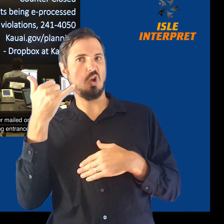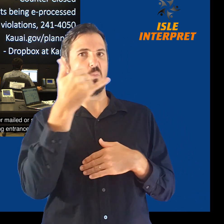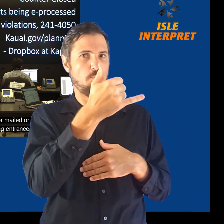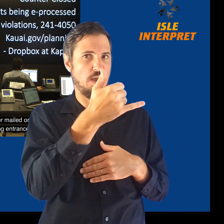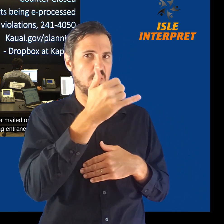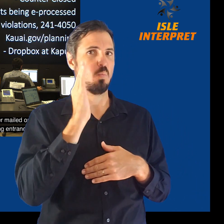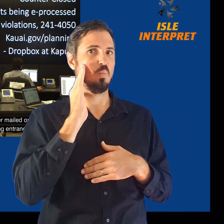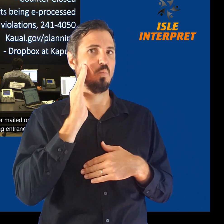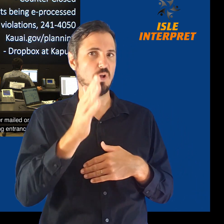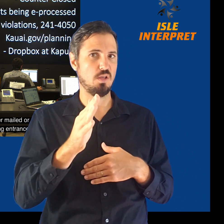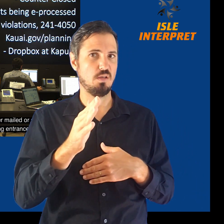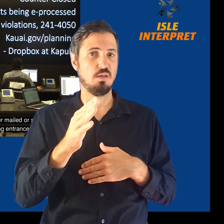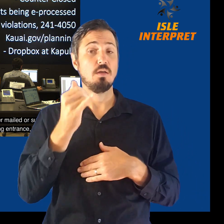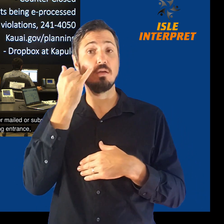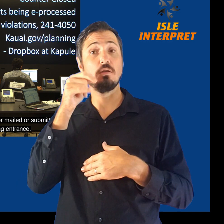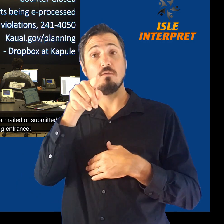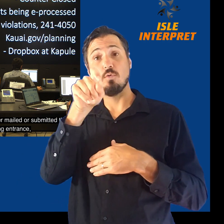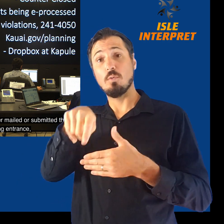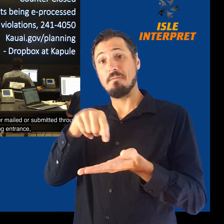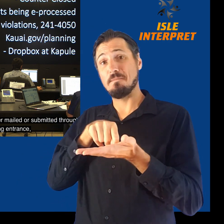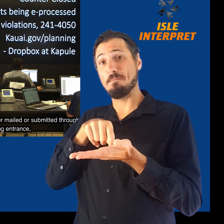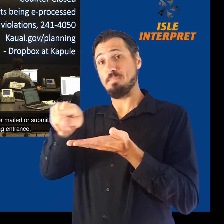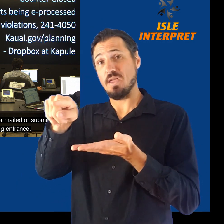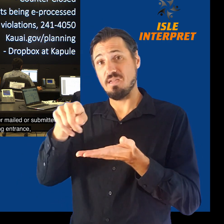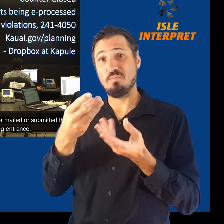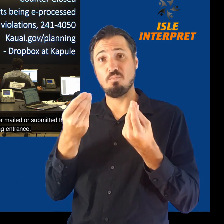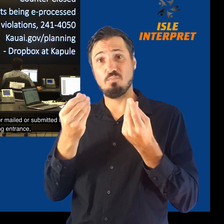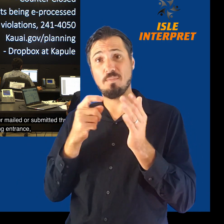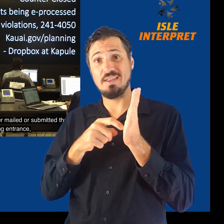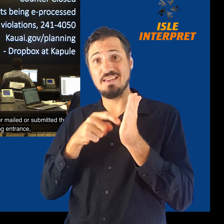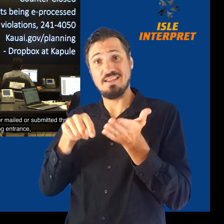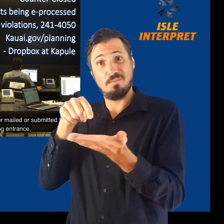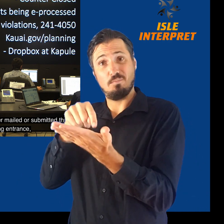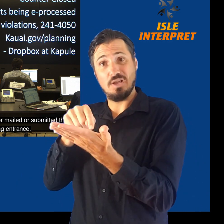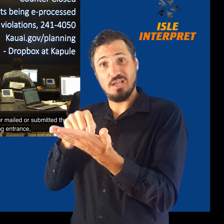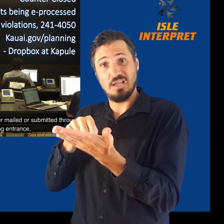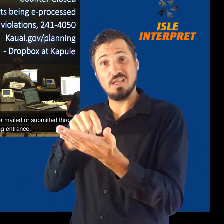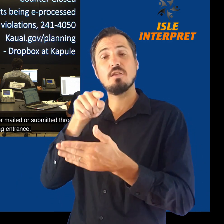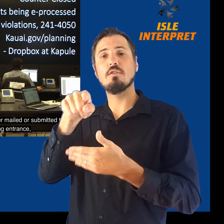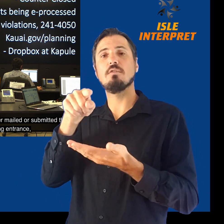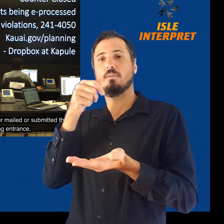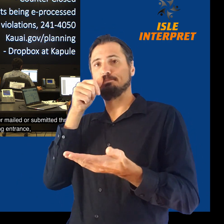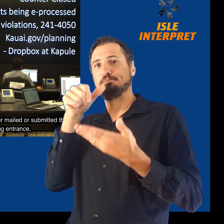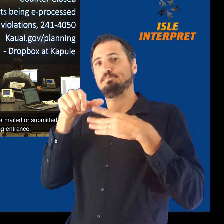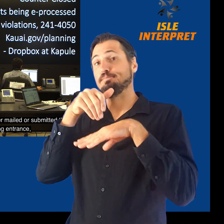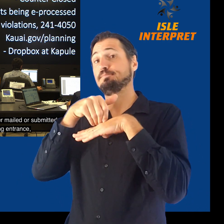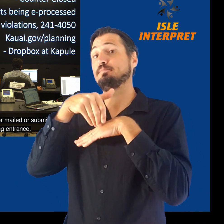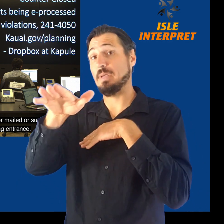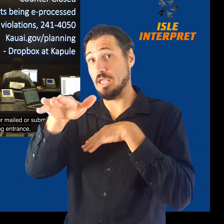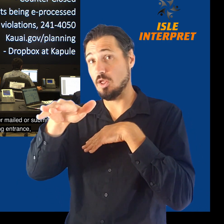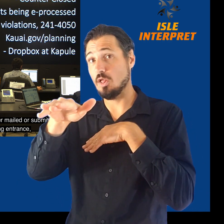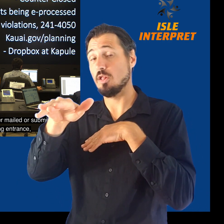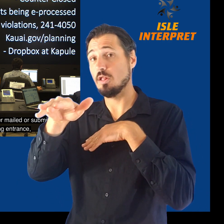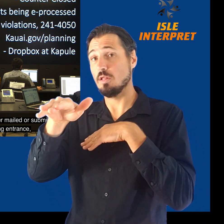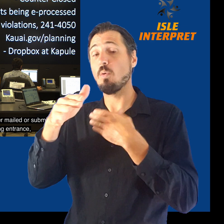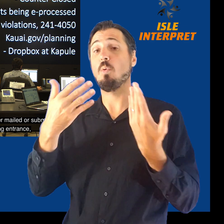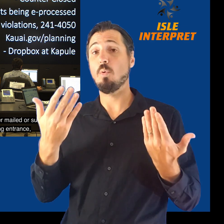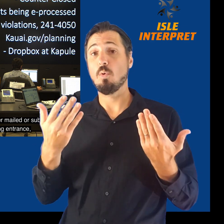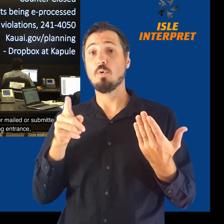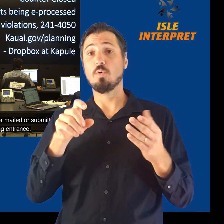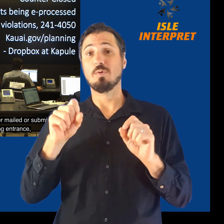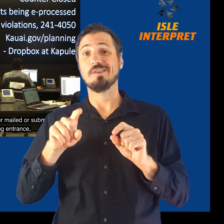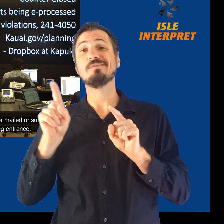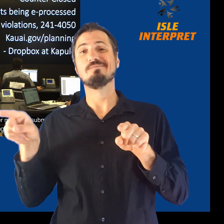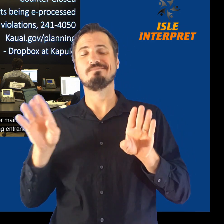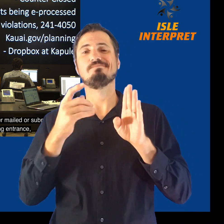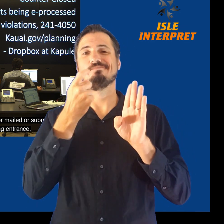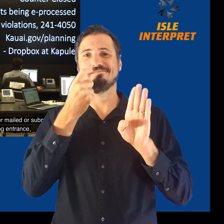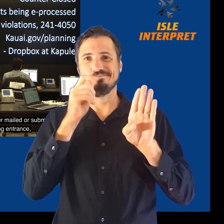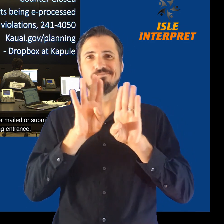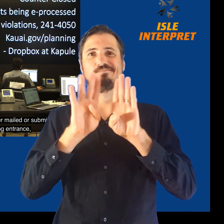All payments to the Real Property Collections Division shall be either mailed or submitted through the drop box located outside of the Kapule Building entrance,